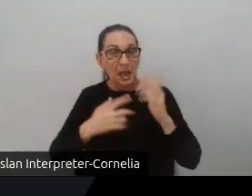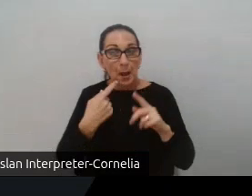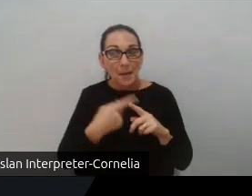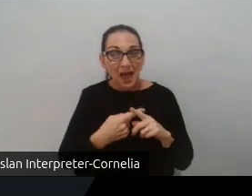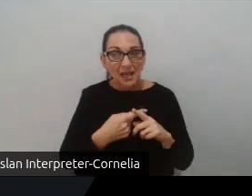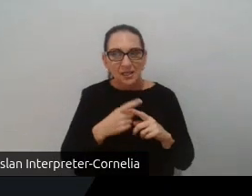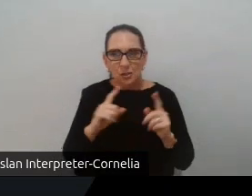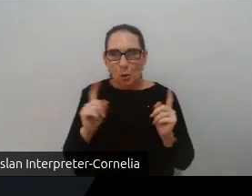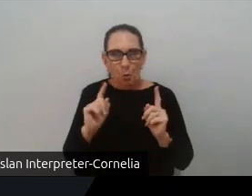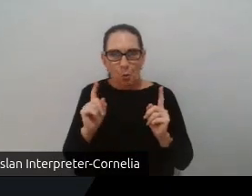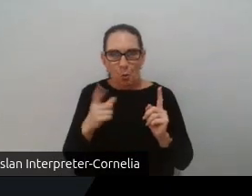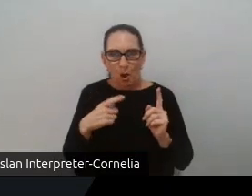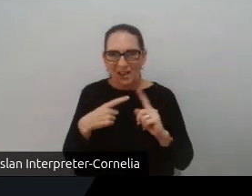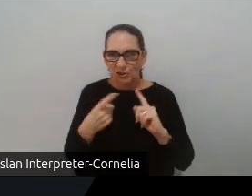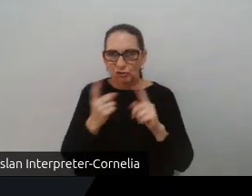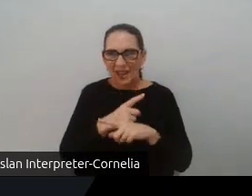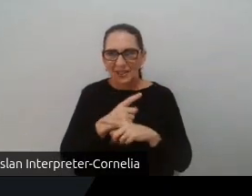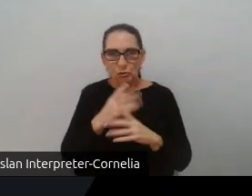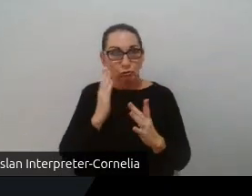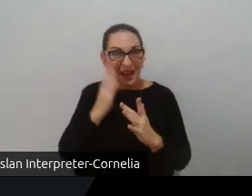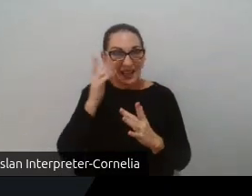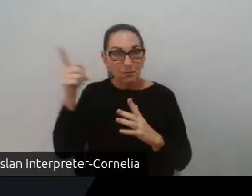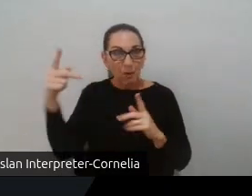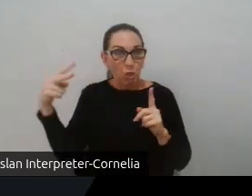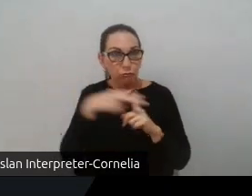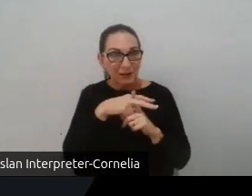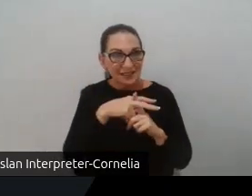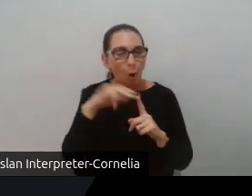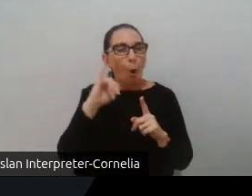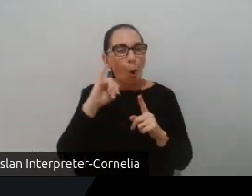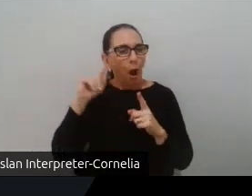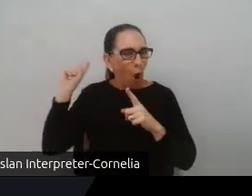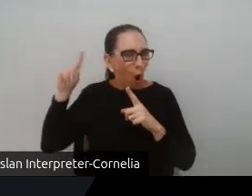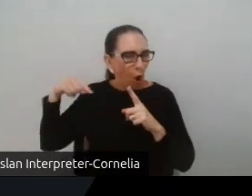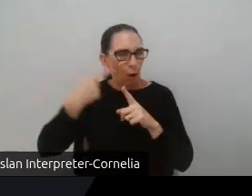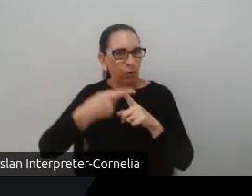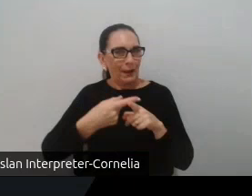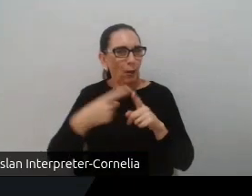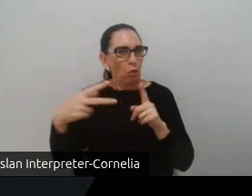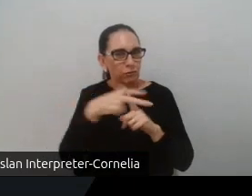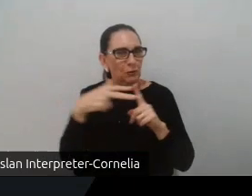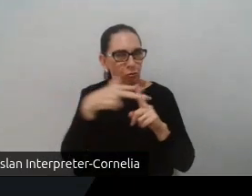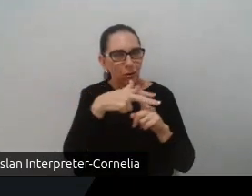for example, is it a random threat or has it been ongoing? Um it can we can also sometimes